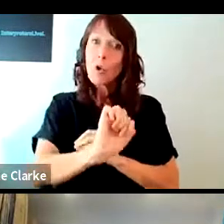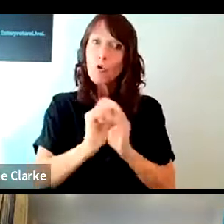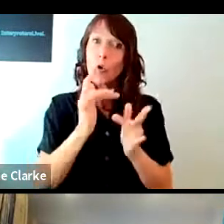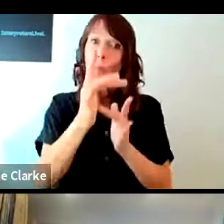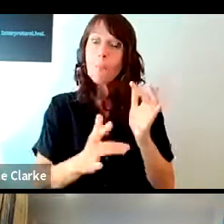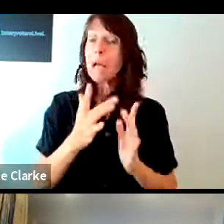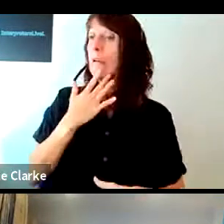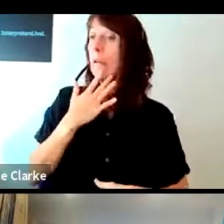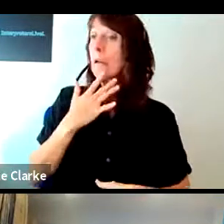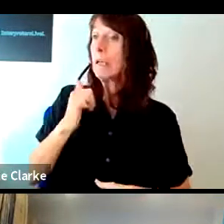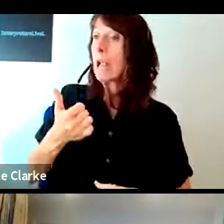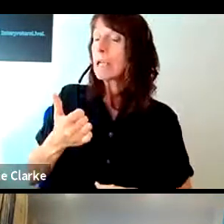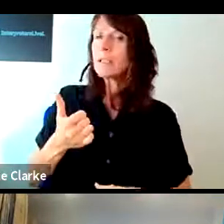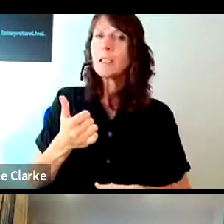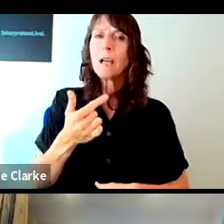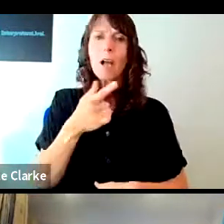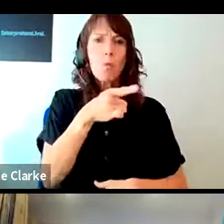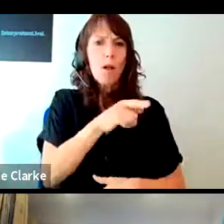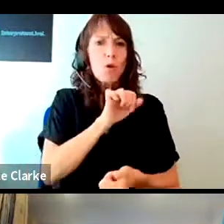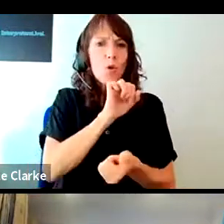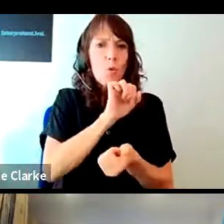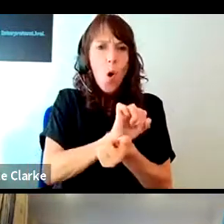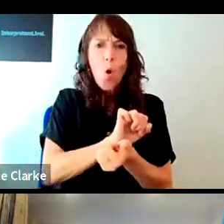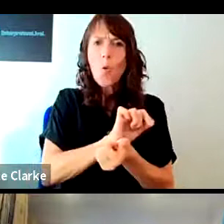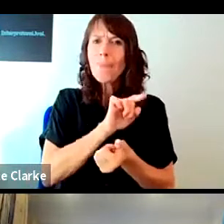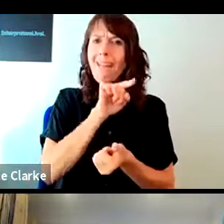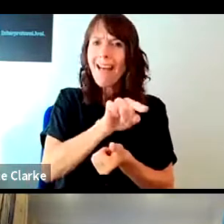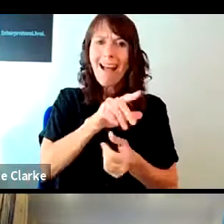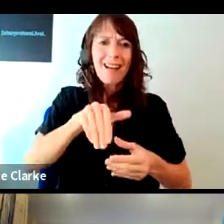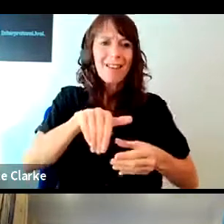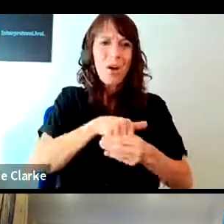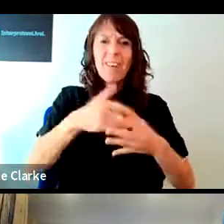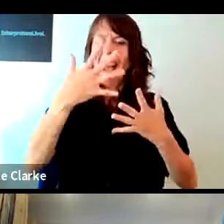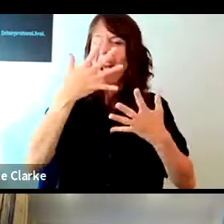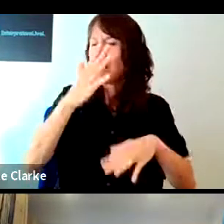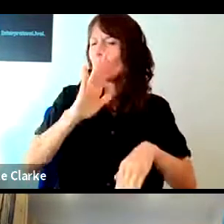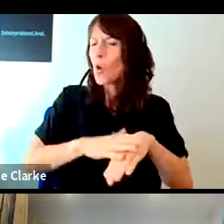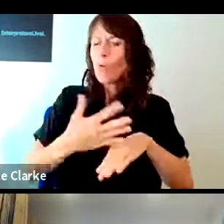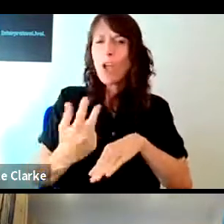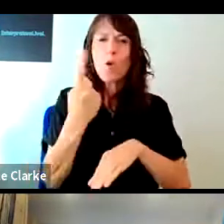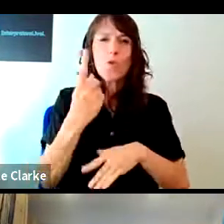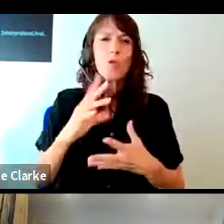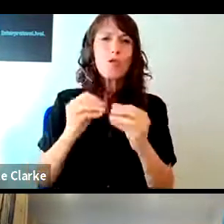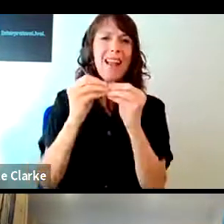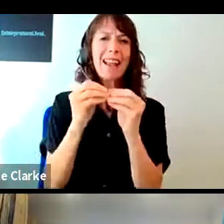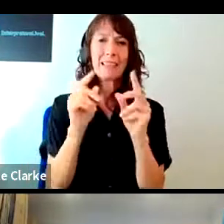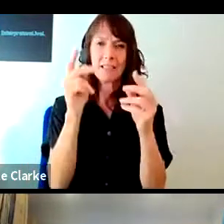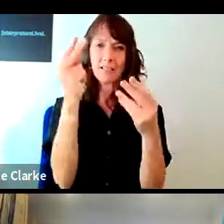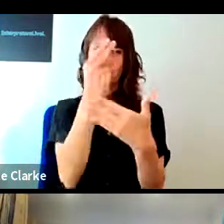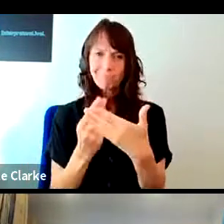Yes. Then you own that content. I don't care who created it. So I always talk about ICT, internet